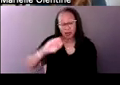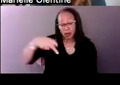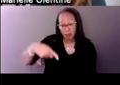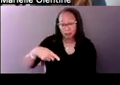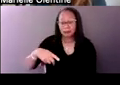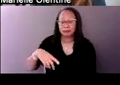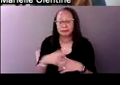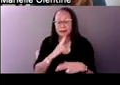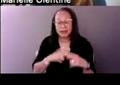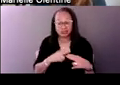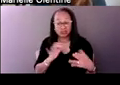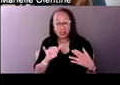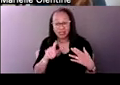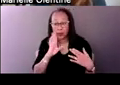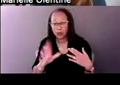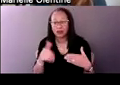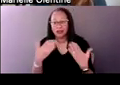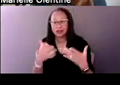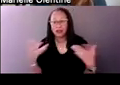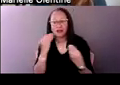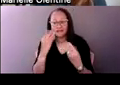festivals we wanted to go to. And I would say the other thing that's really